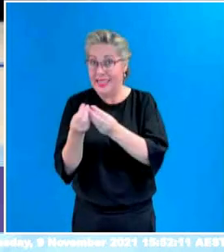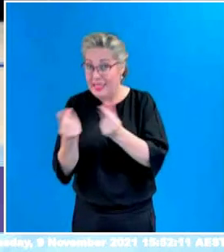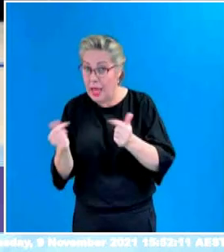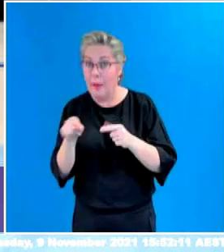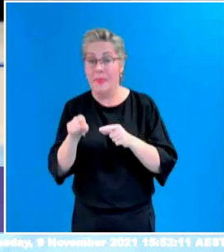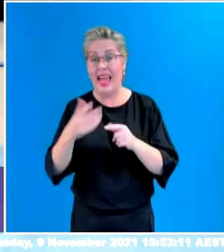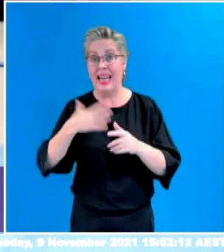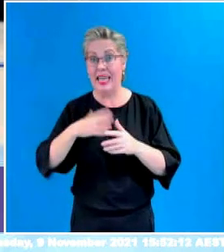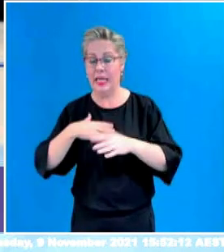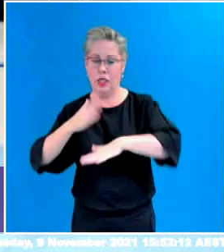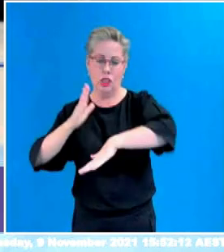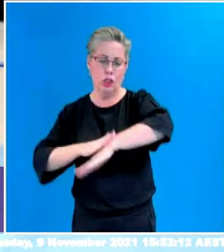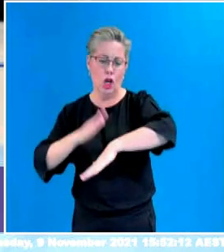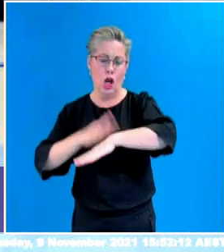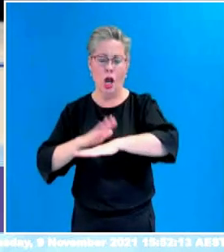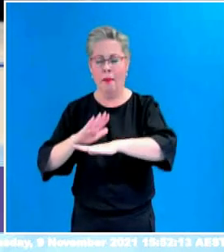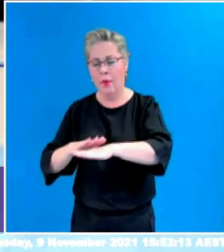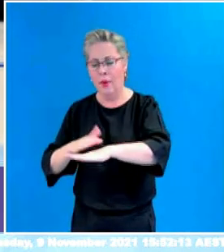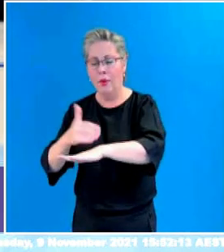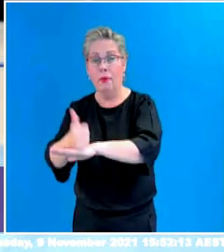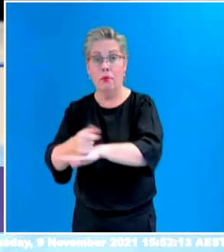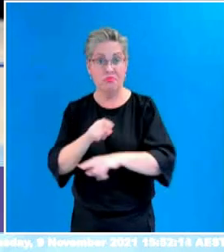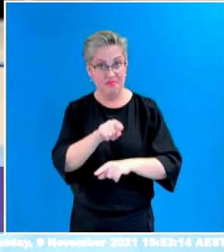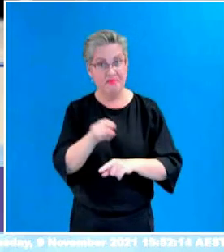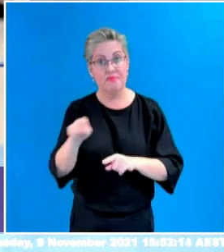Am I right in understanding that one of the objectives of the